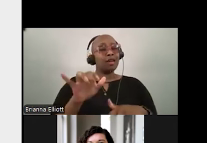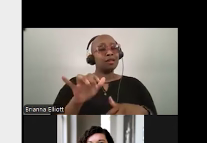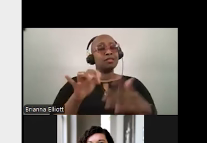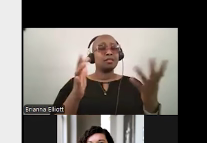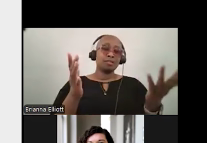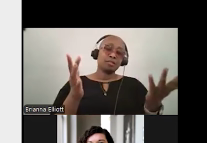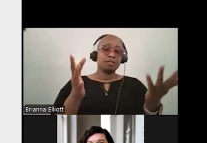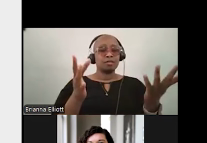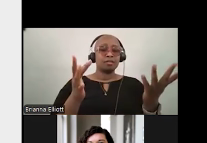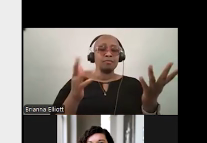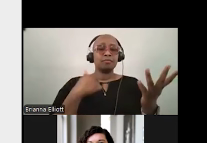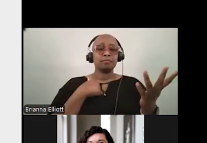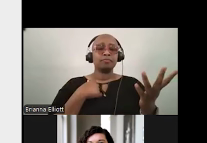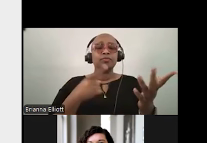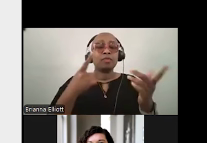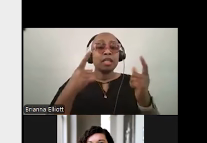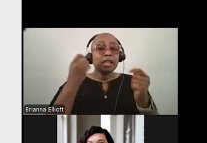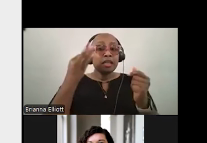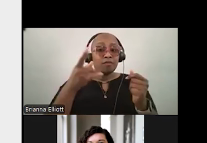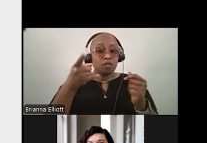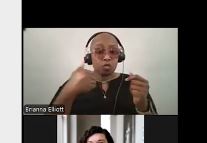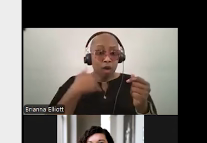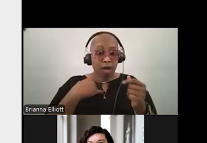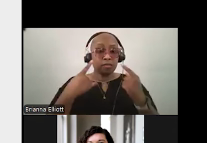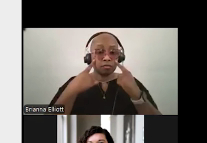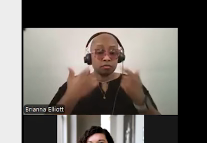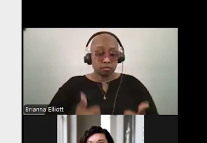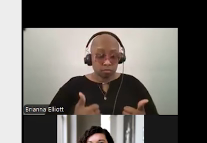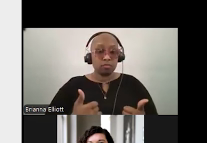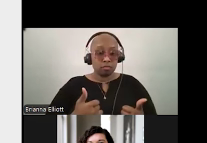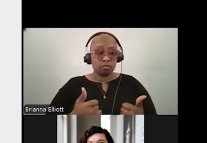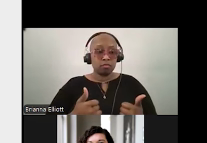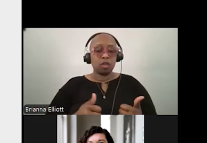vision impairment who relies on a screen reader without OCR your screen reader will just tell